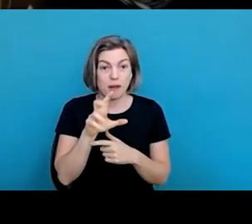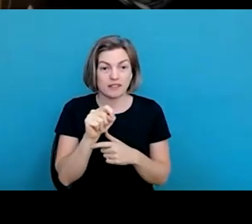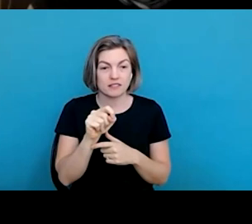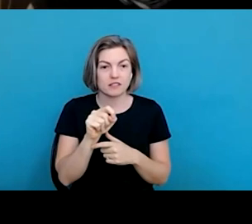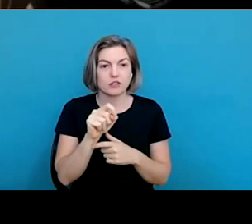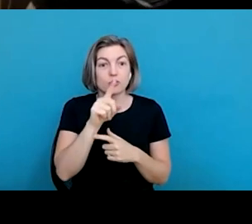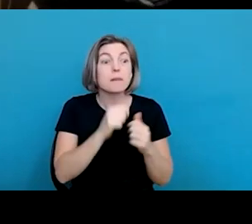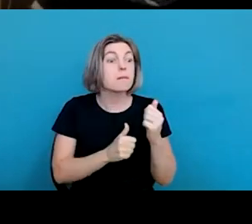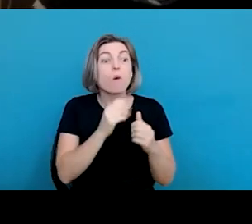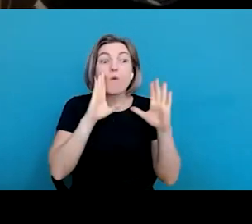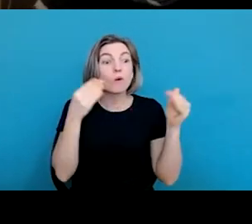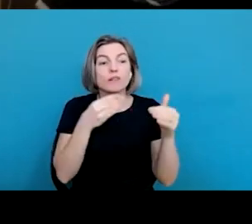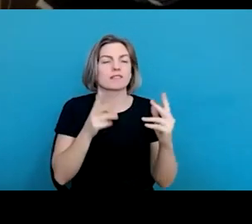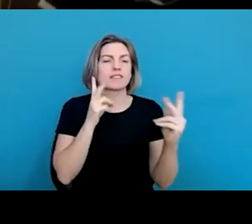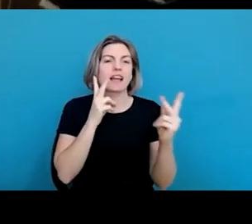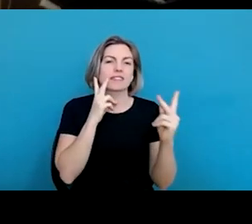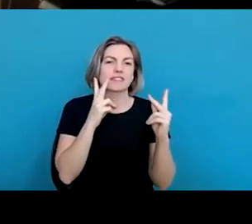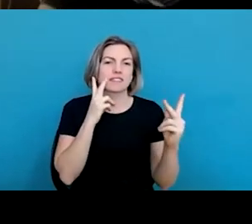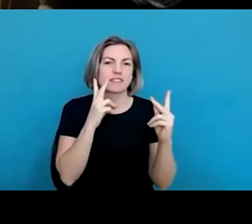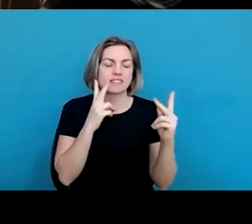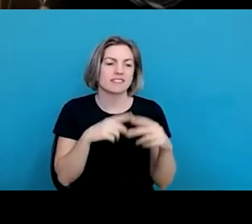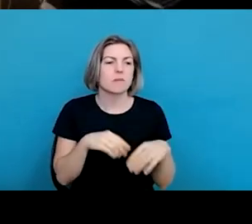And you know, they are quite visual domains.